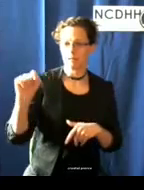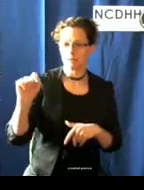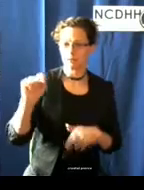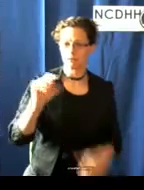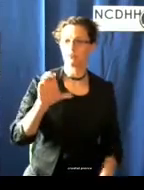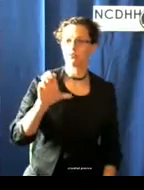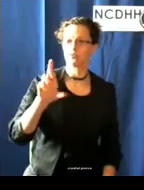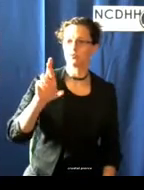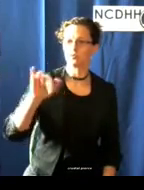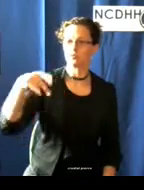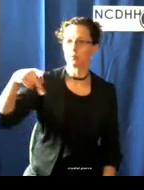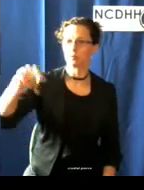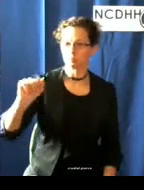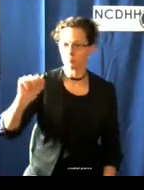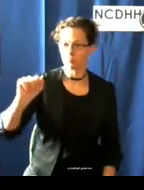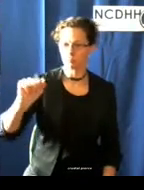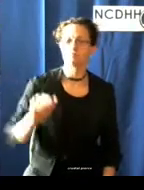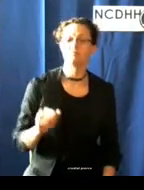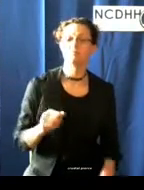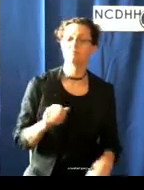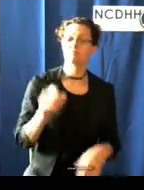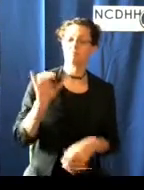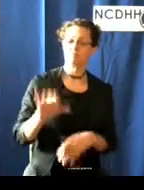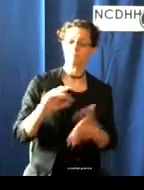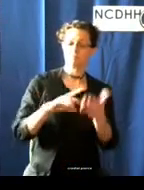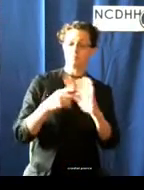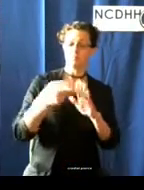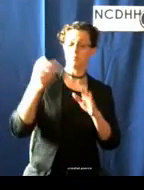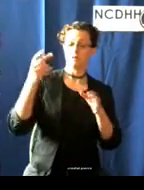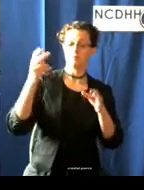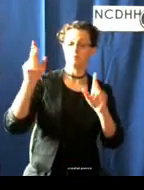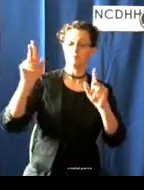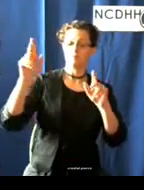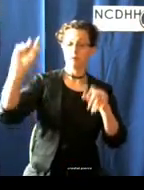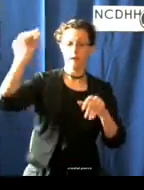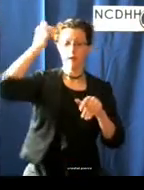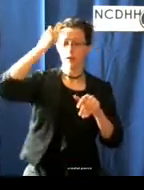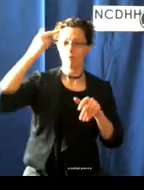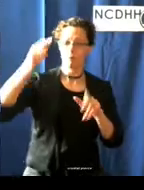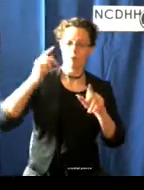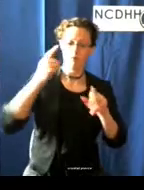TO PROTECT INDIVIDUALS THAT ARE IN THE CARE OF STATE AND LOCAL INSTITUTIONS